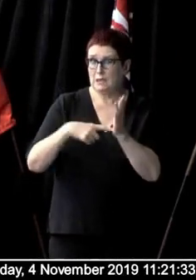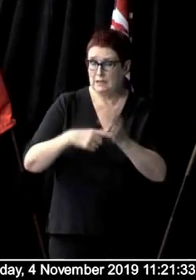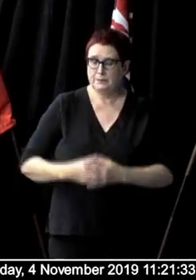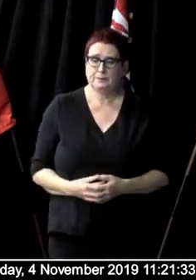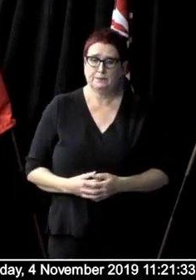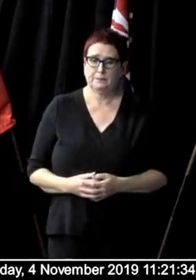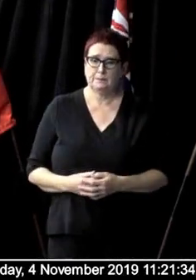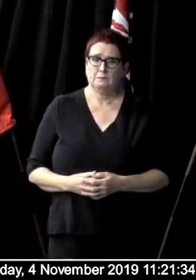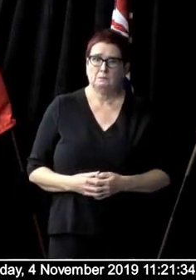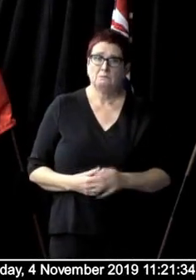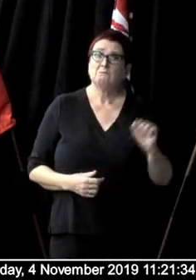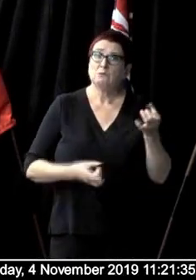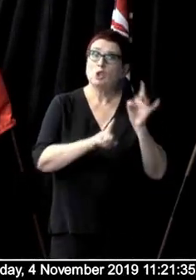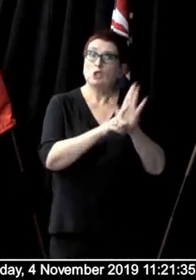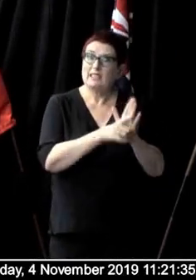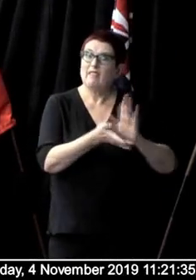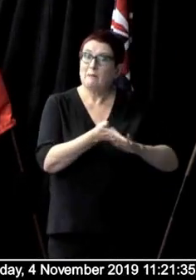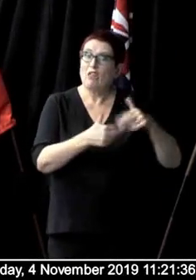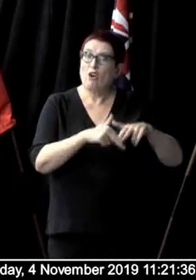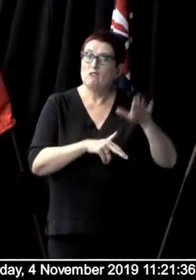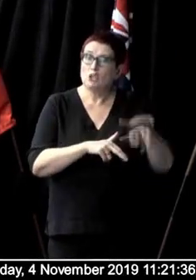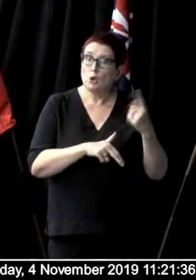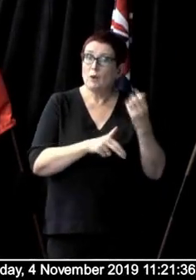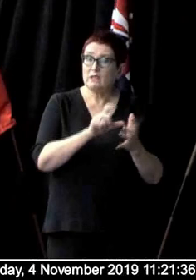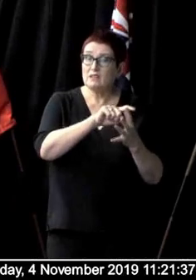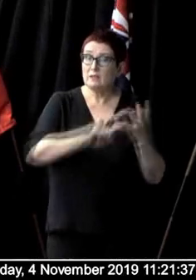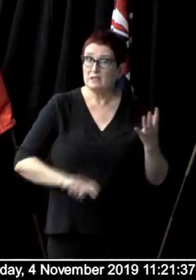As a parent of a child with a disability, Dr Mann has a particular interest